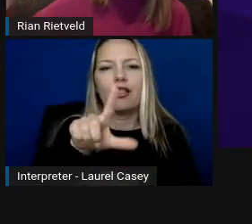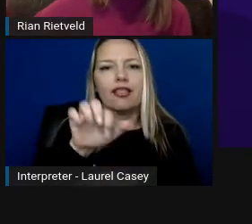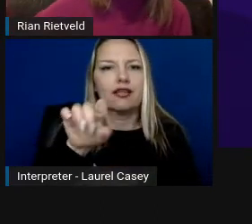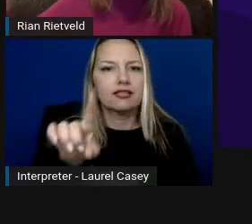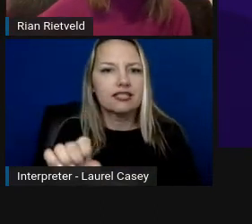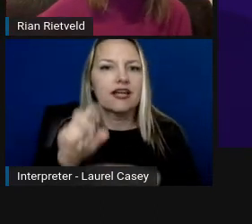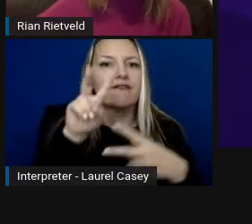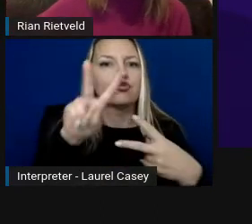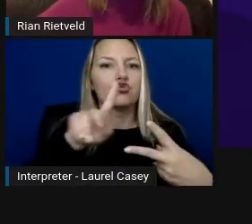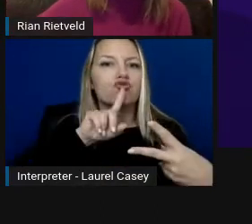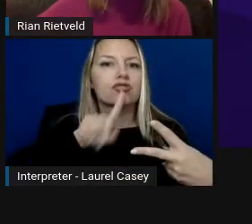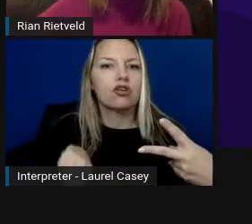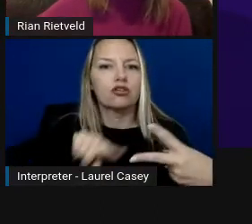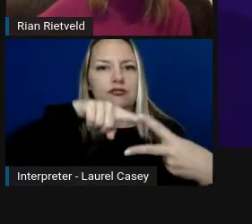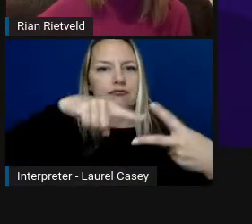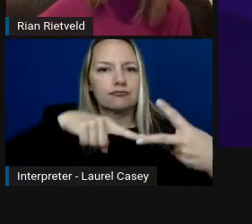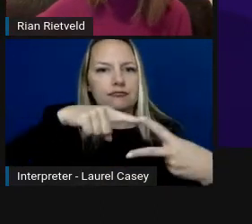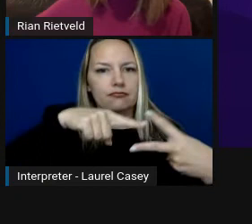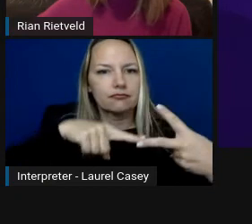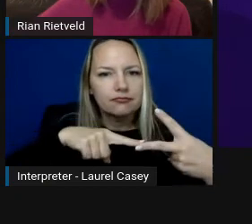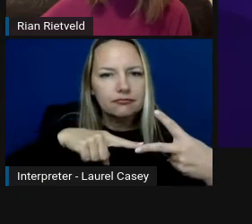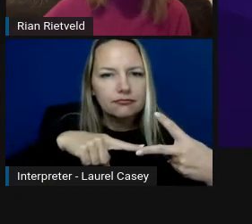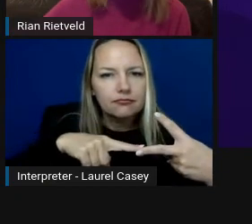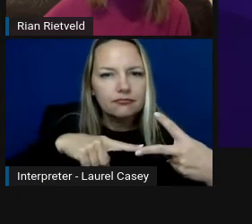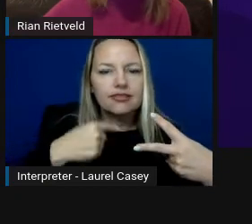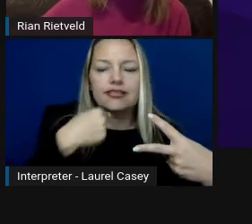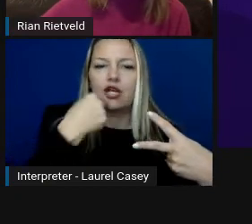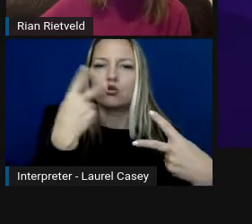and with the screen reader, it denounces two results.